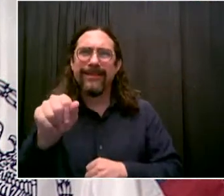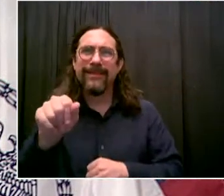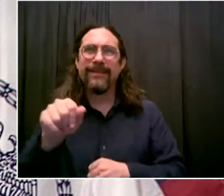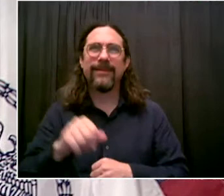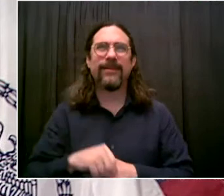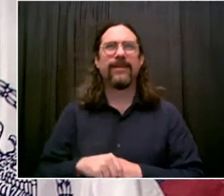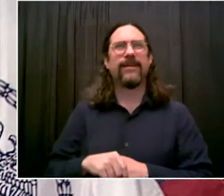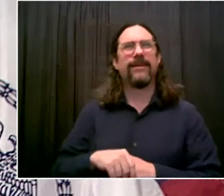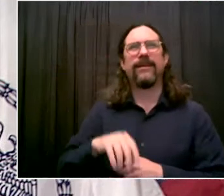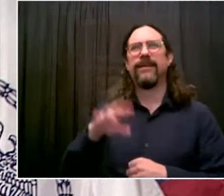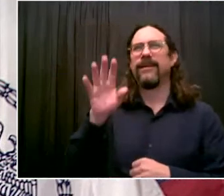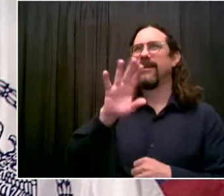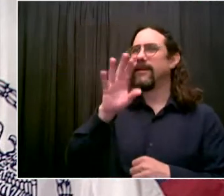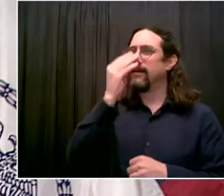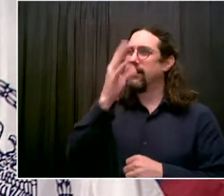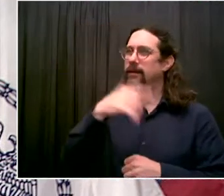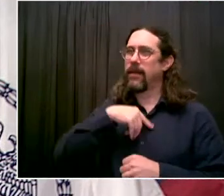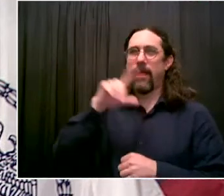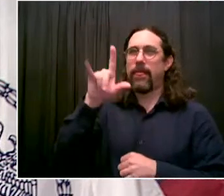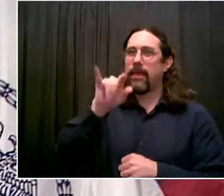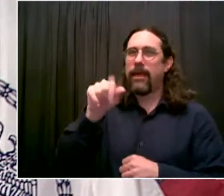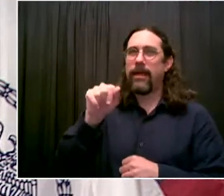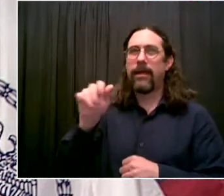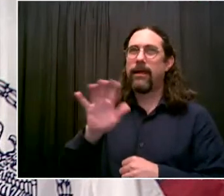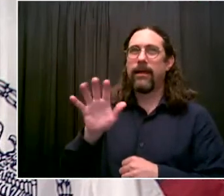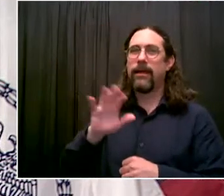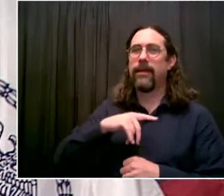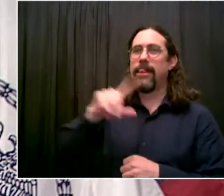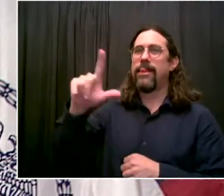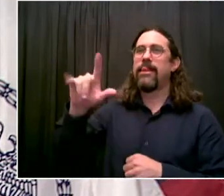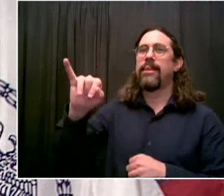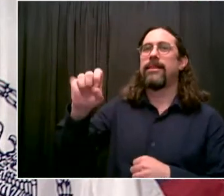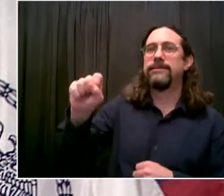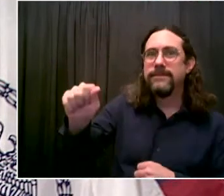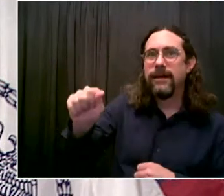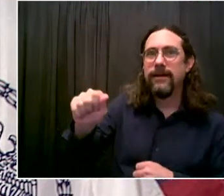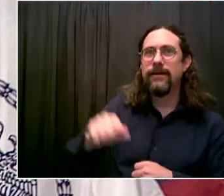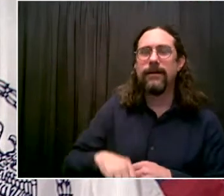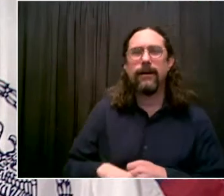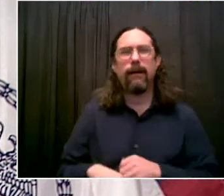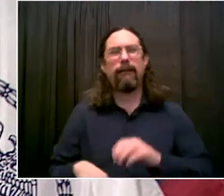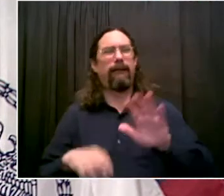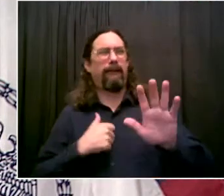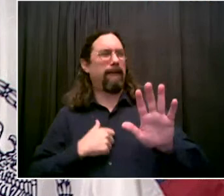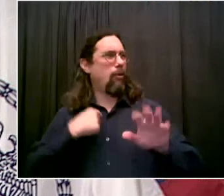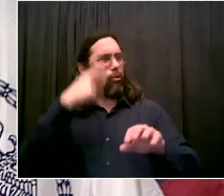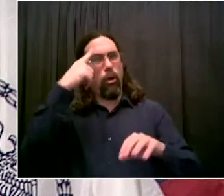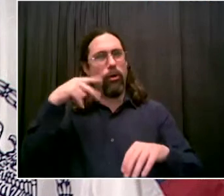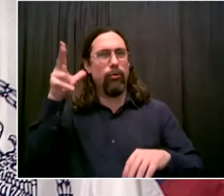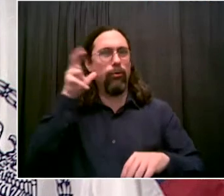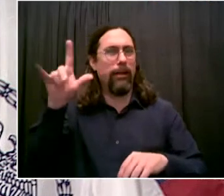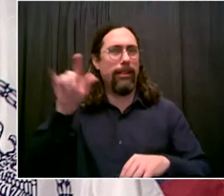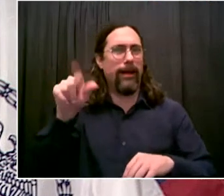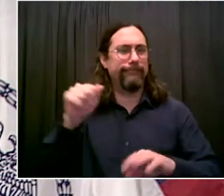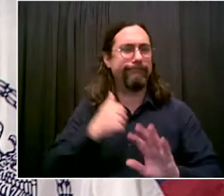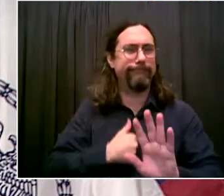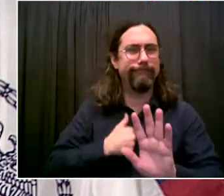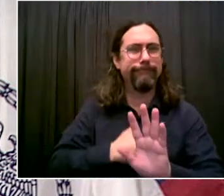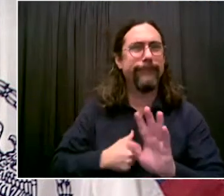JUST FOR THE RECORD. LLAMEOW TO FORMALLY CORRECT